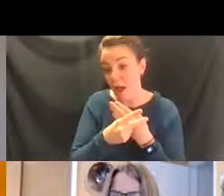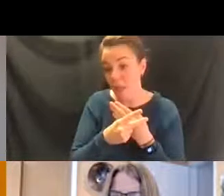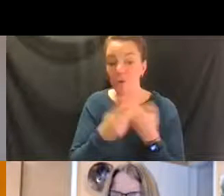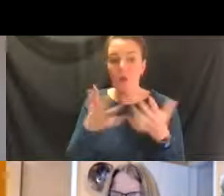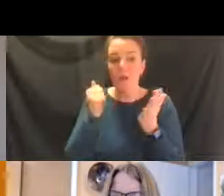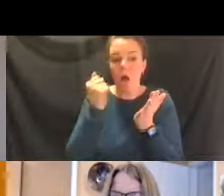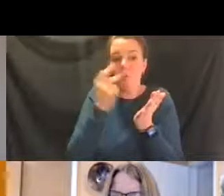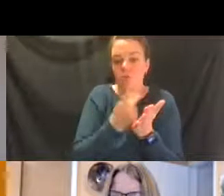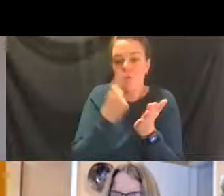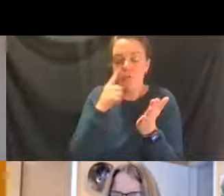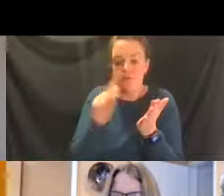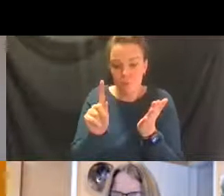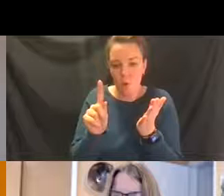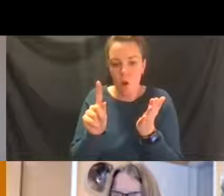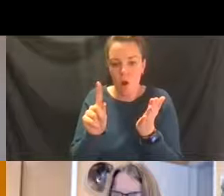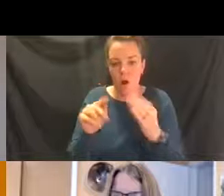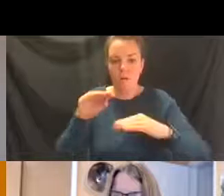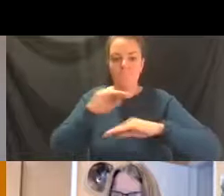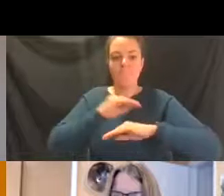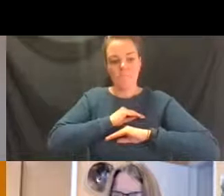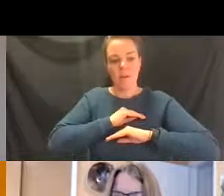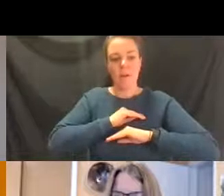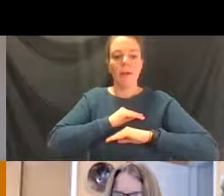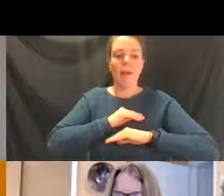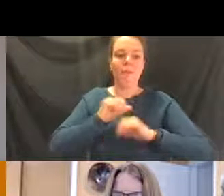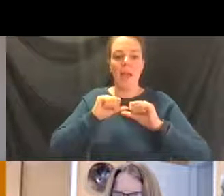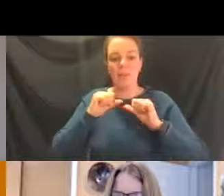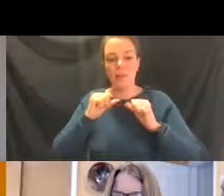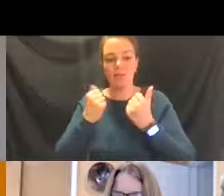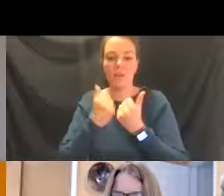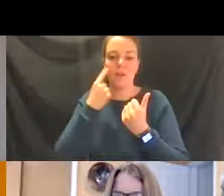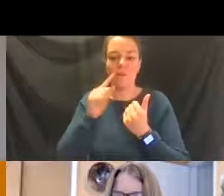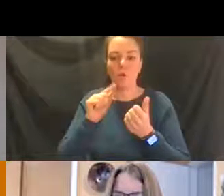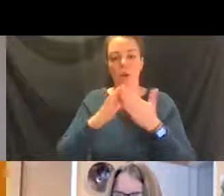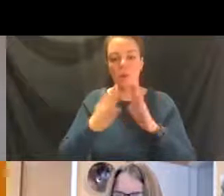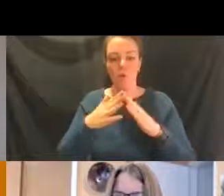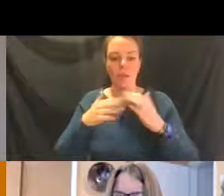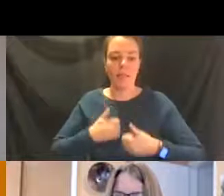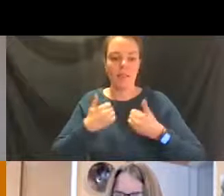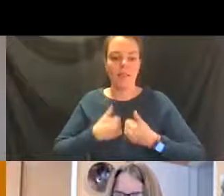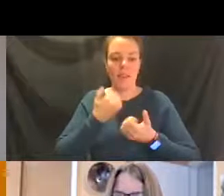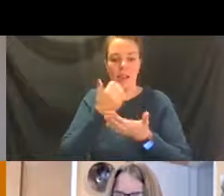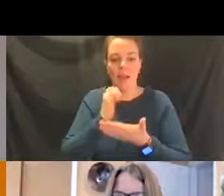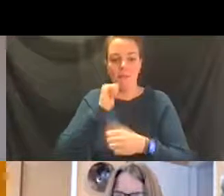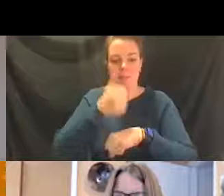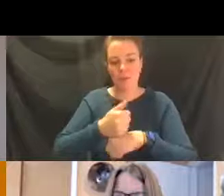Administration for Community Living's criteria for evidence-based programs under title 3d which is